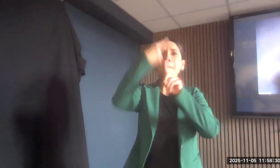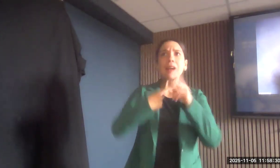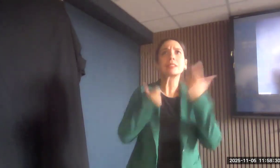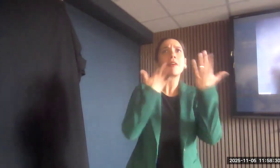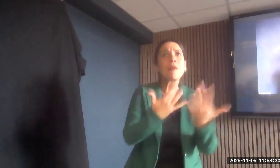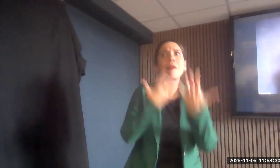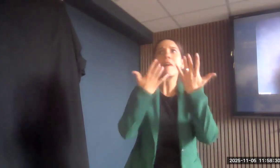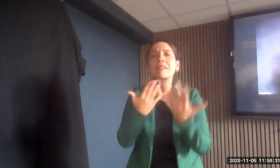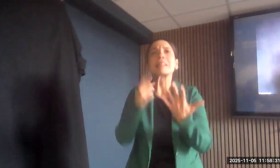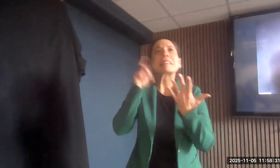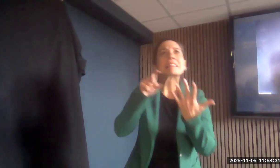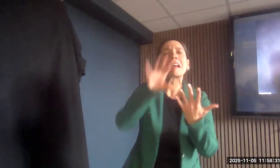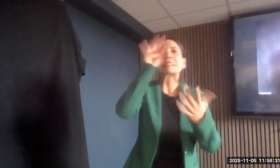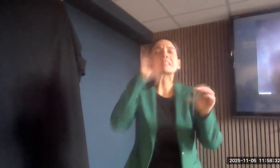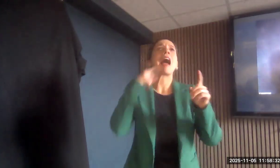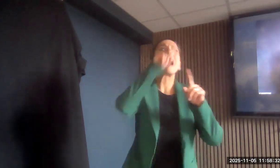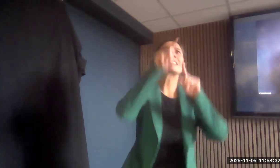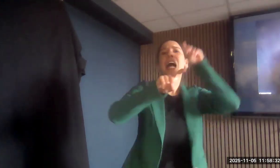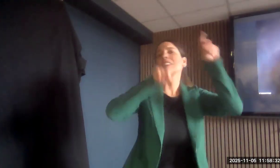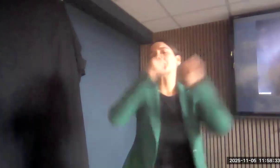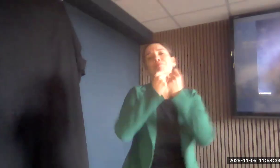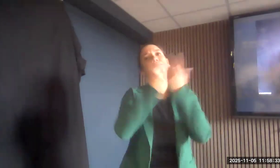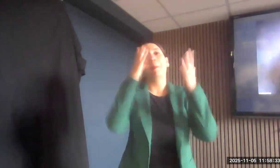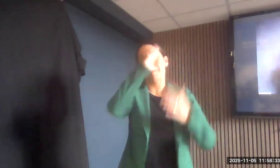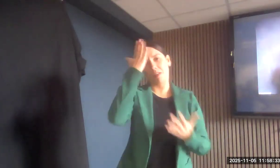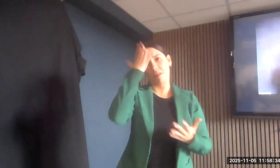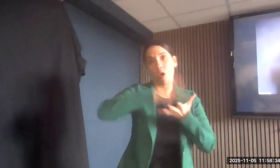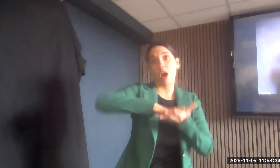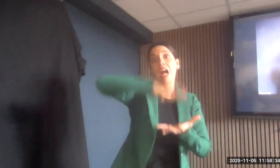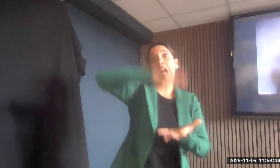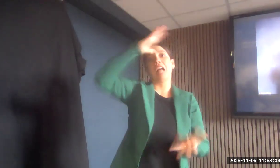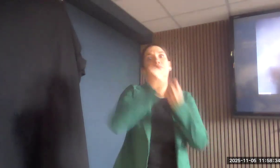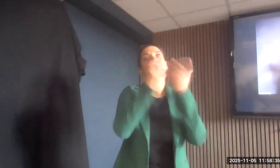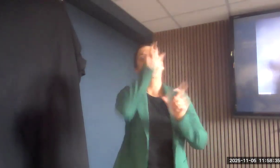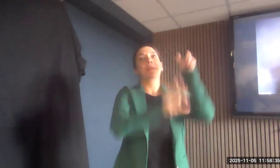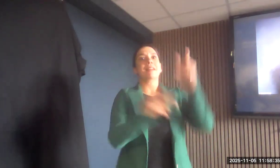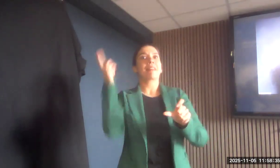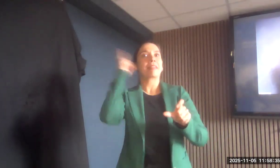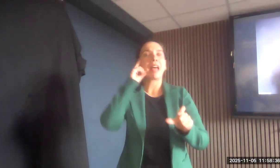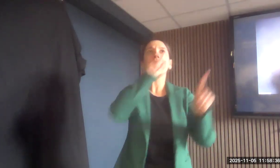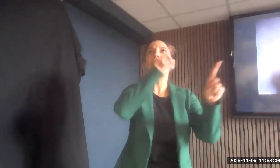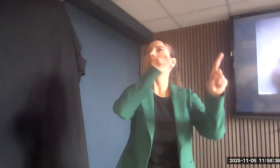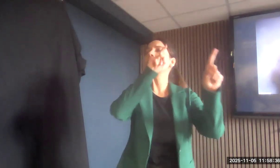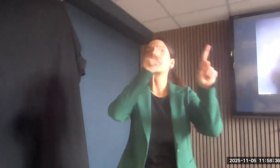Which was AGAINST. And trying to find where that sign came from, I undertake quite a lot of research